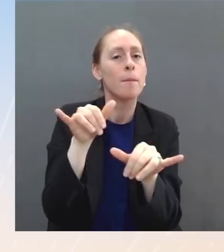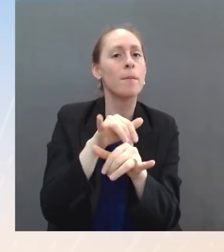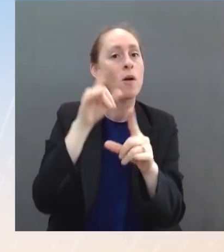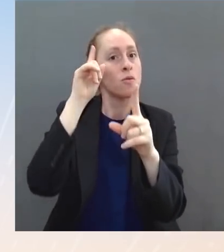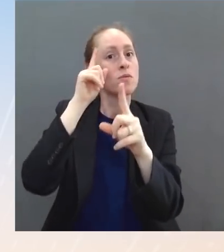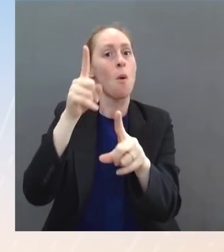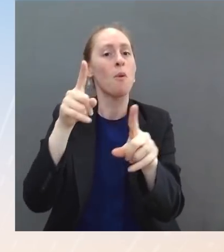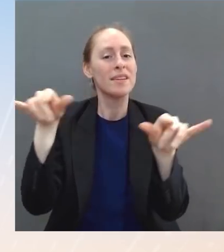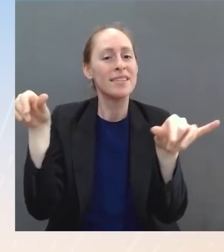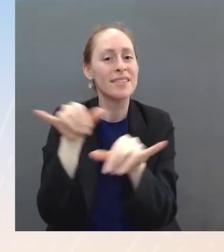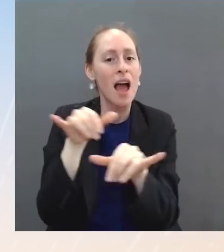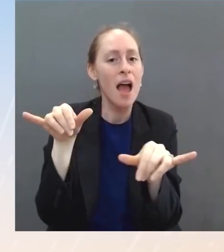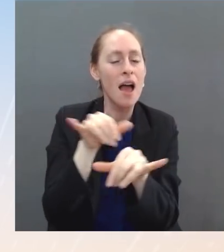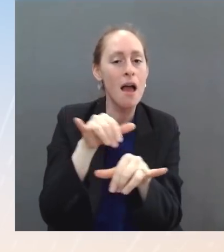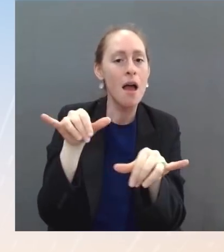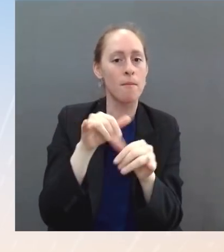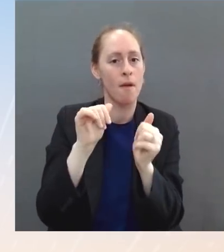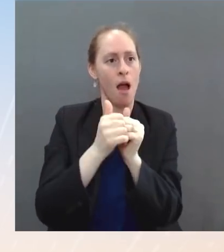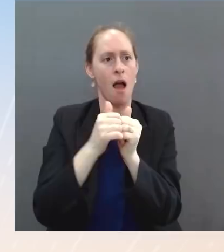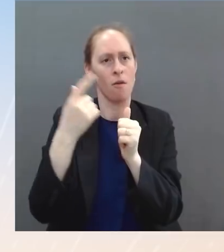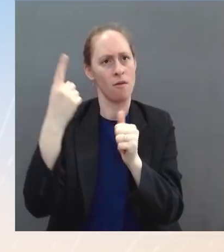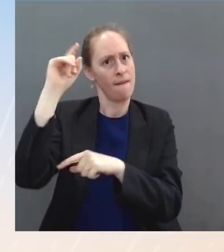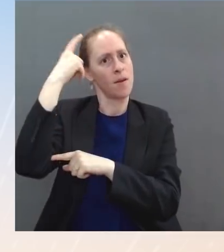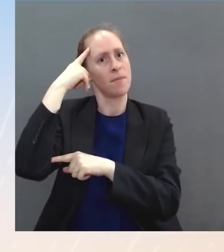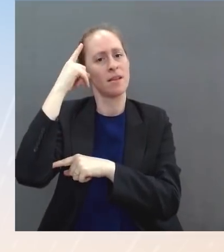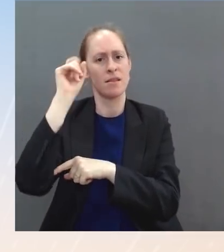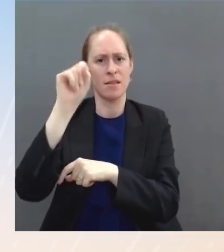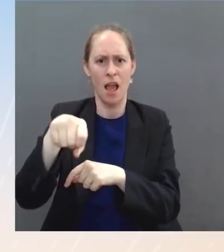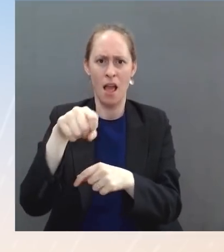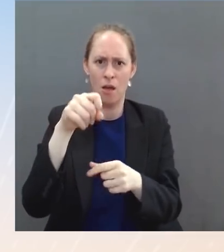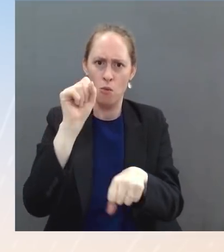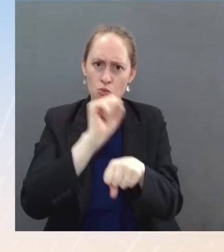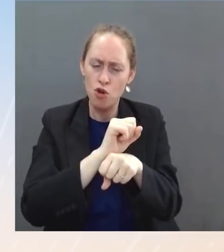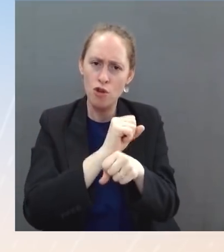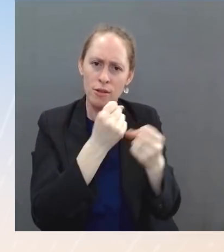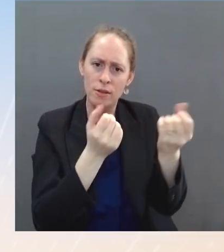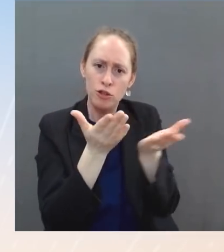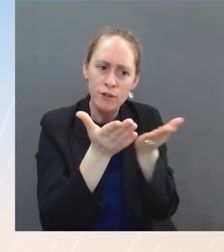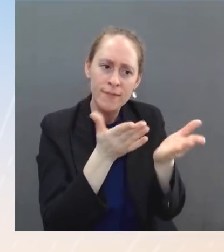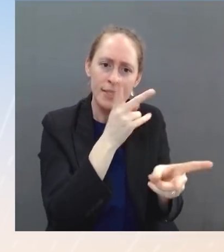and it can work for the American people. And this is an example of building on a success